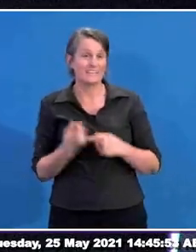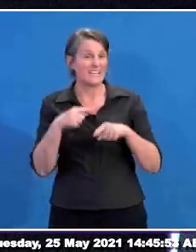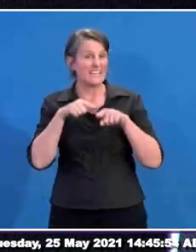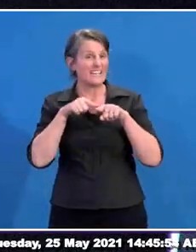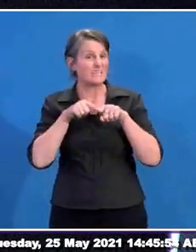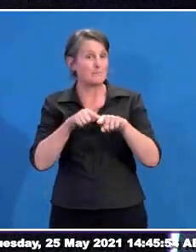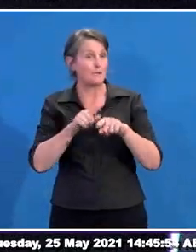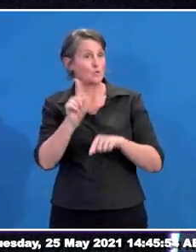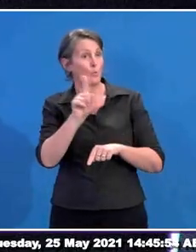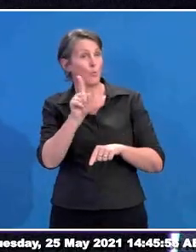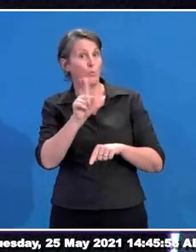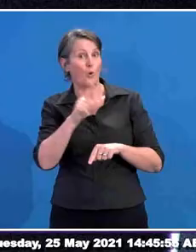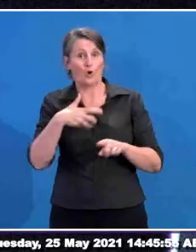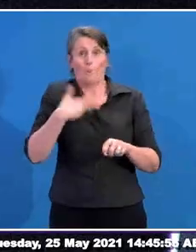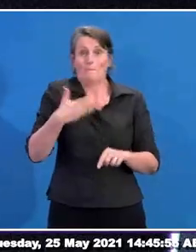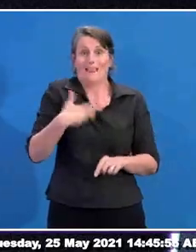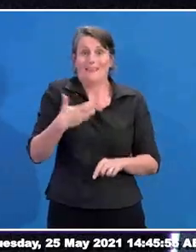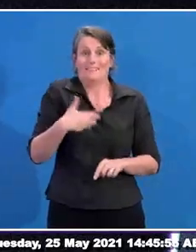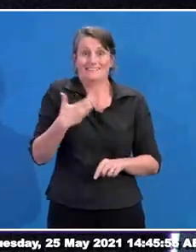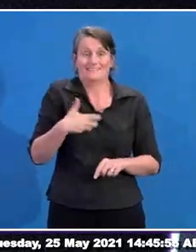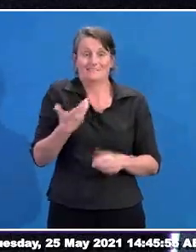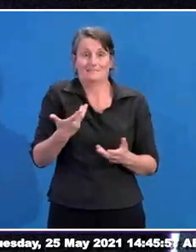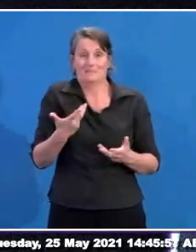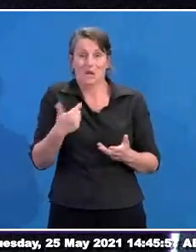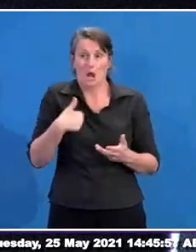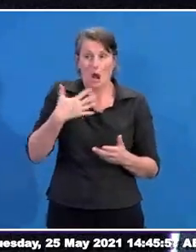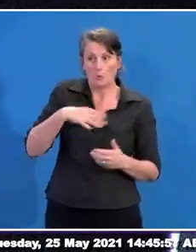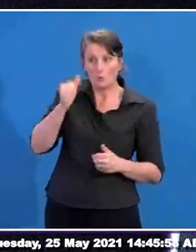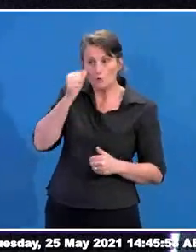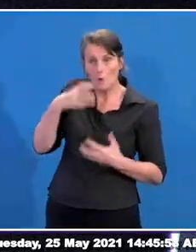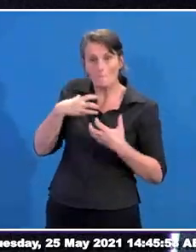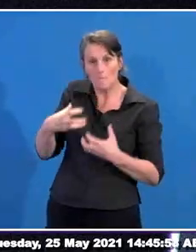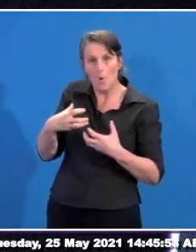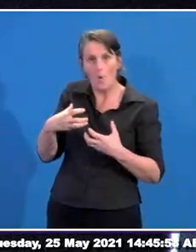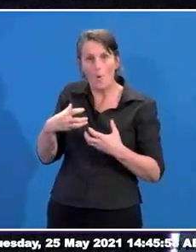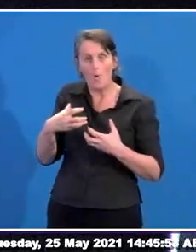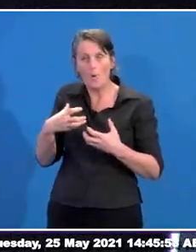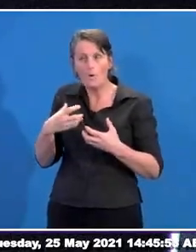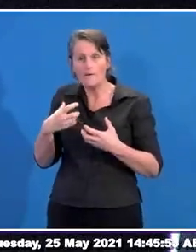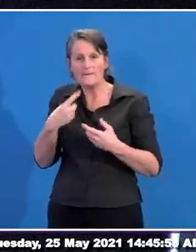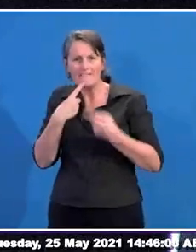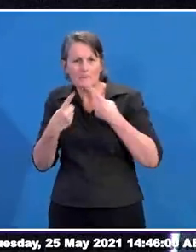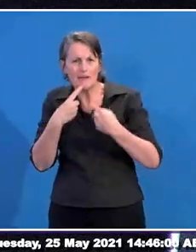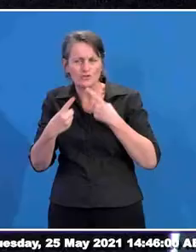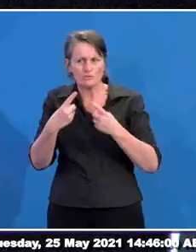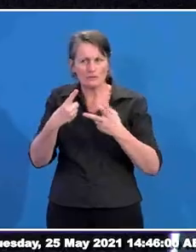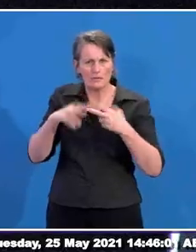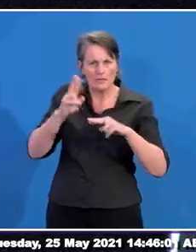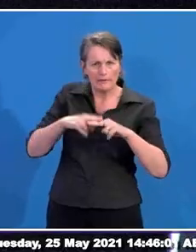as to I'm looking for more weight the more serious the allegation is.